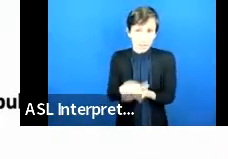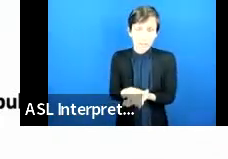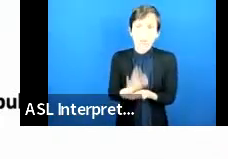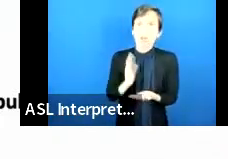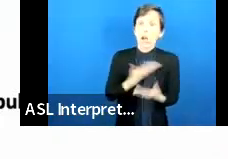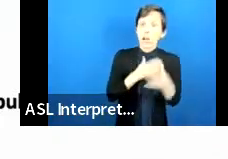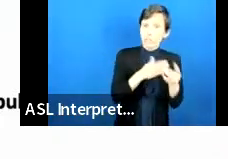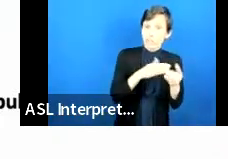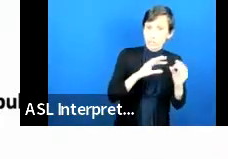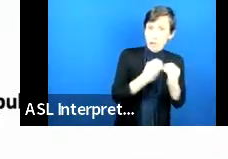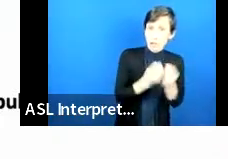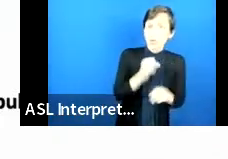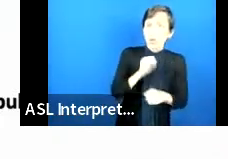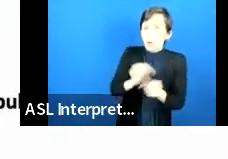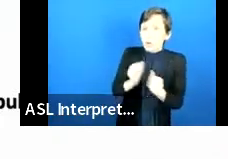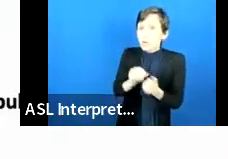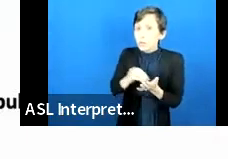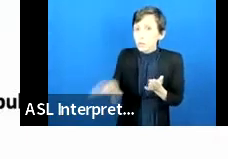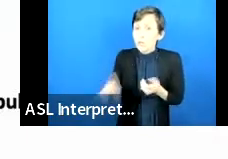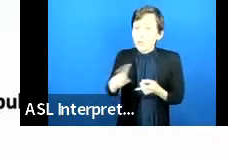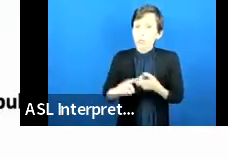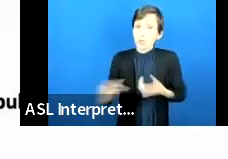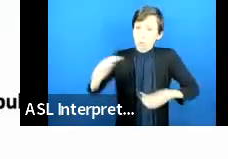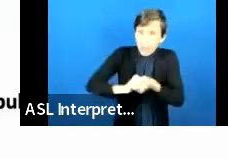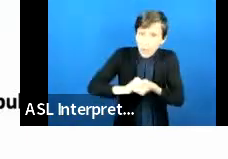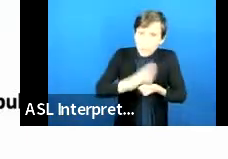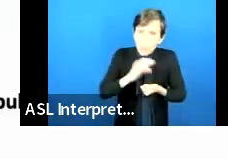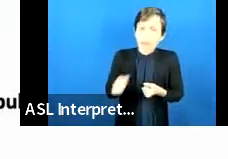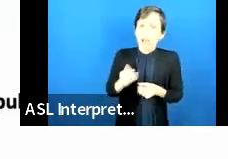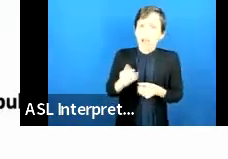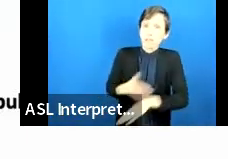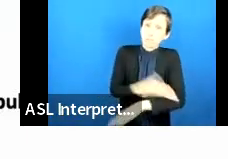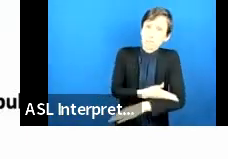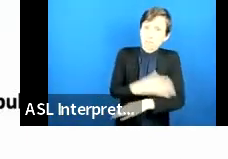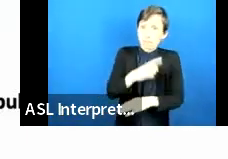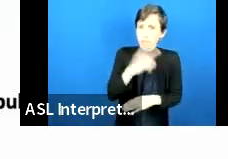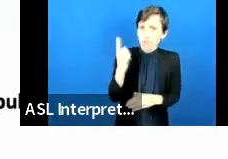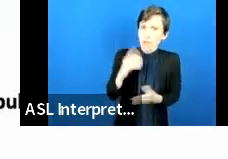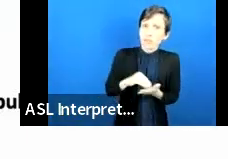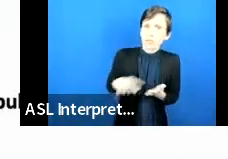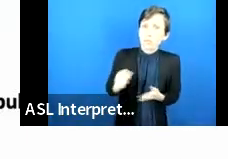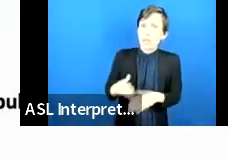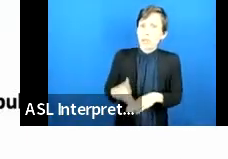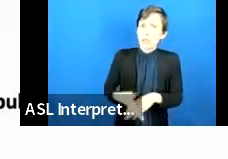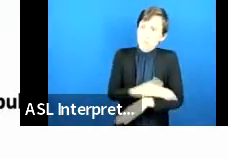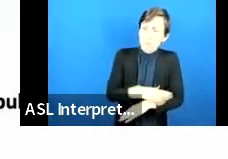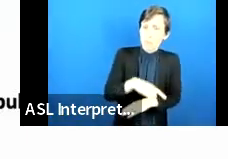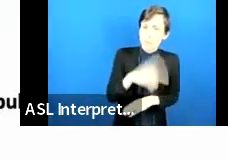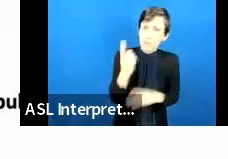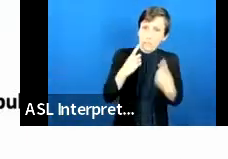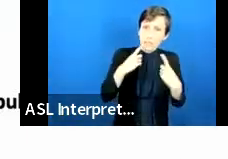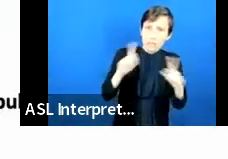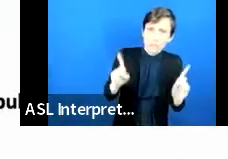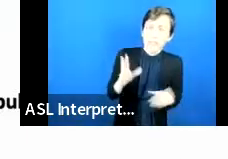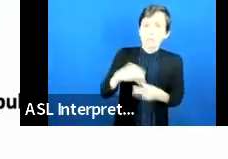to improve and advance a specific focus on black student a access and success as part of our DEI 2.0 plan.